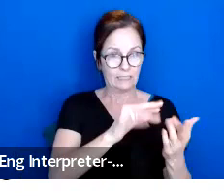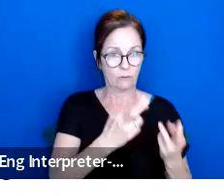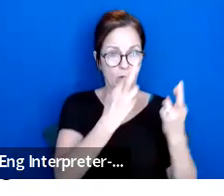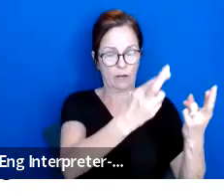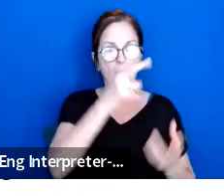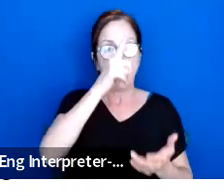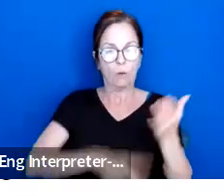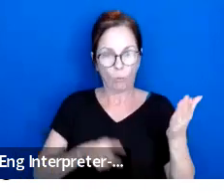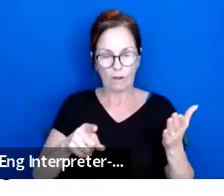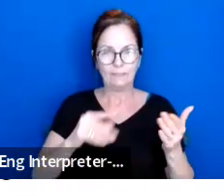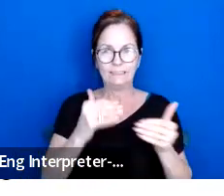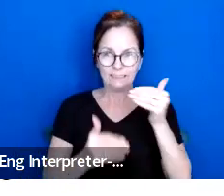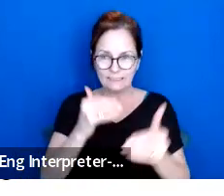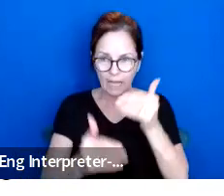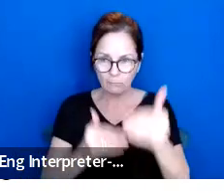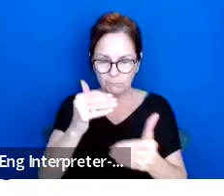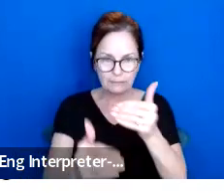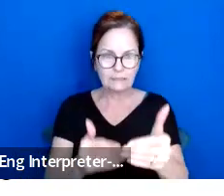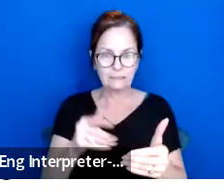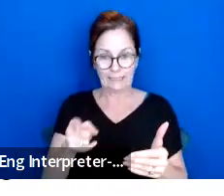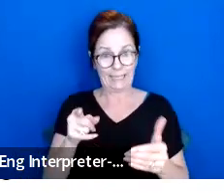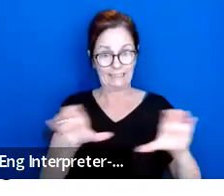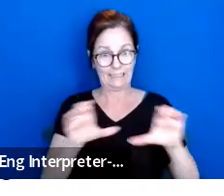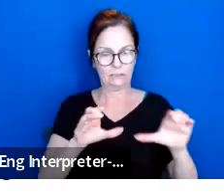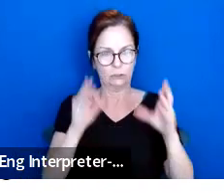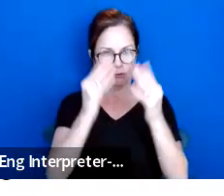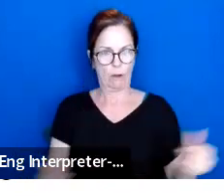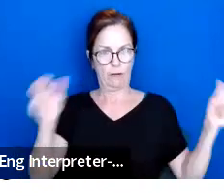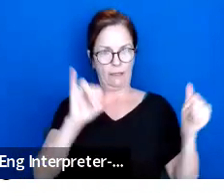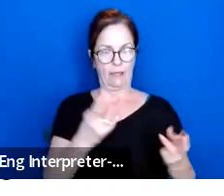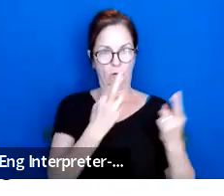The previous recommendation because I think as a reviewer it allows you to see Did they improve? Did they change?